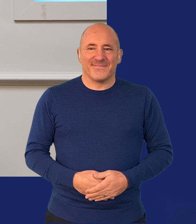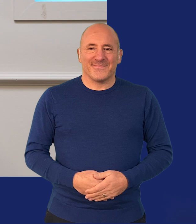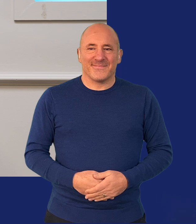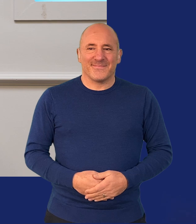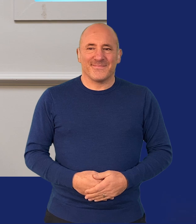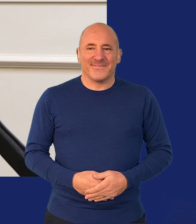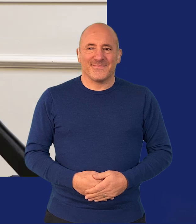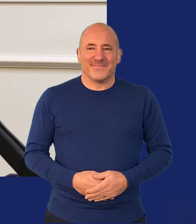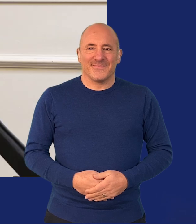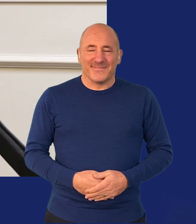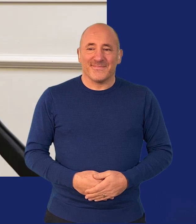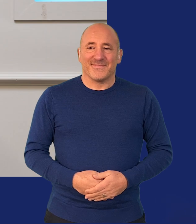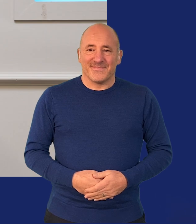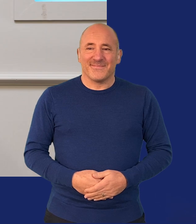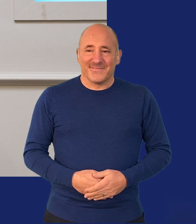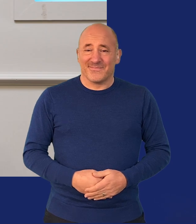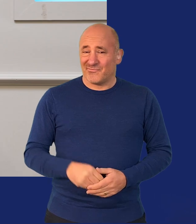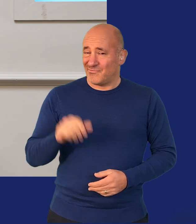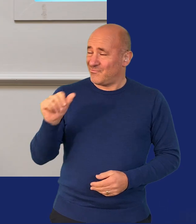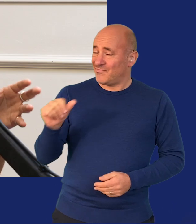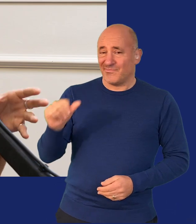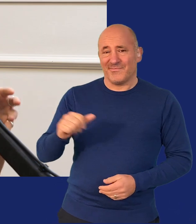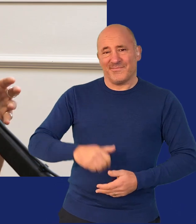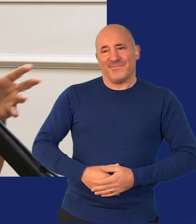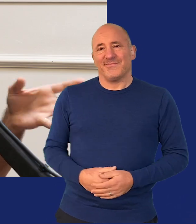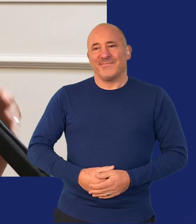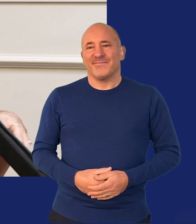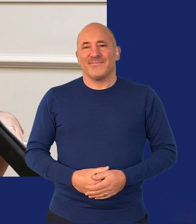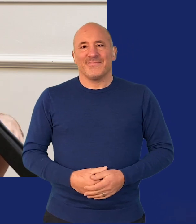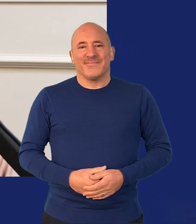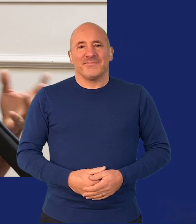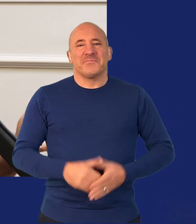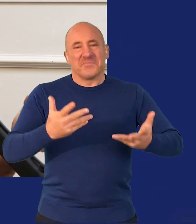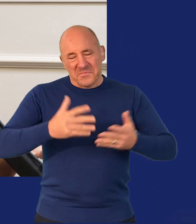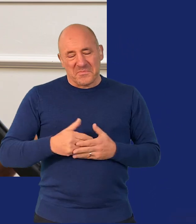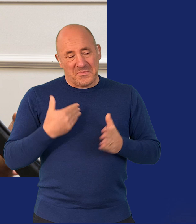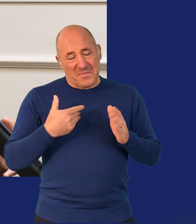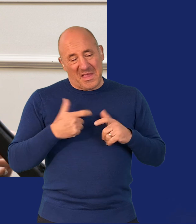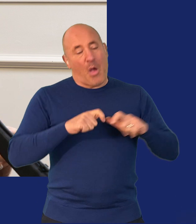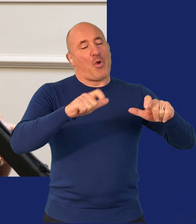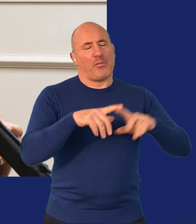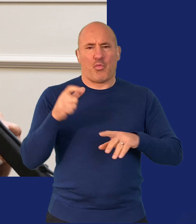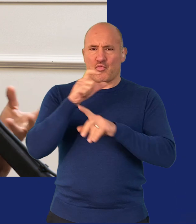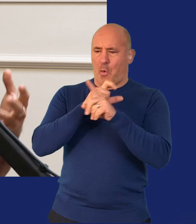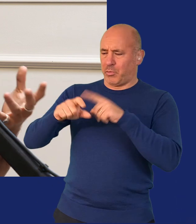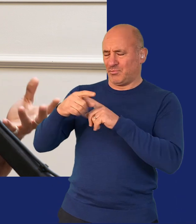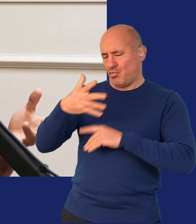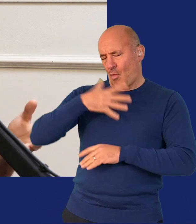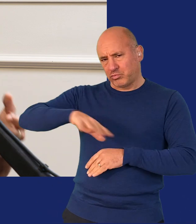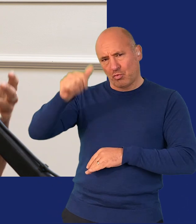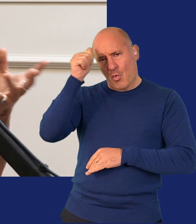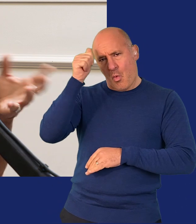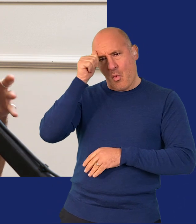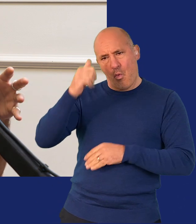Um, and, uh, just leading on further with what the community would like to know.